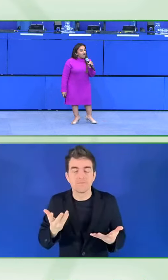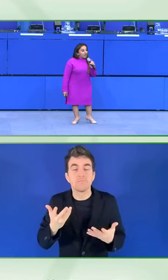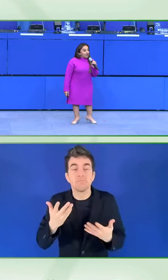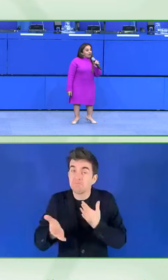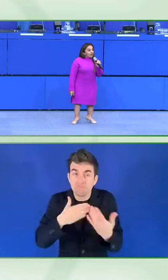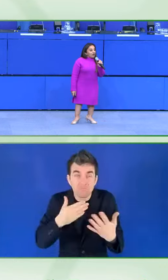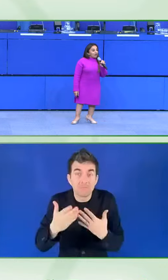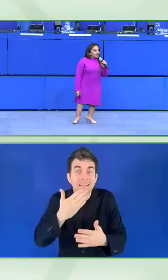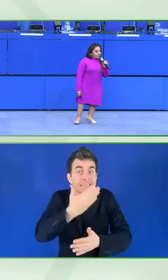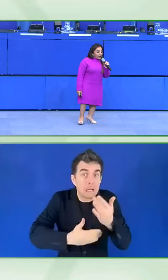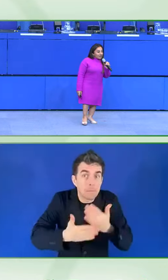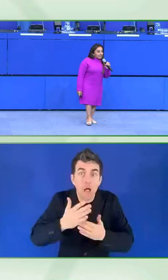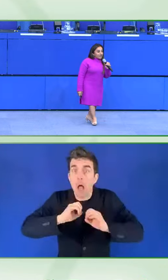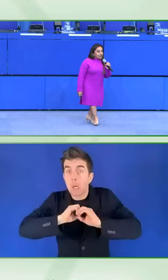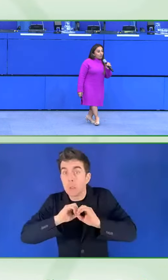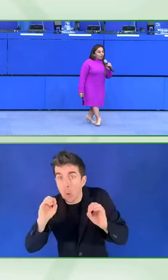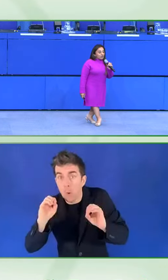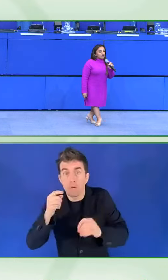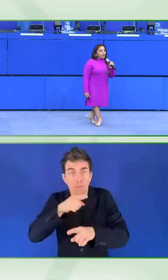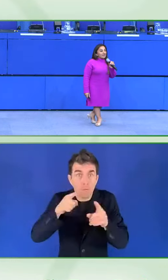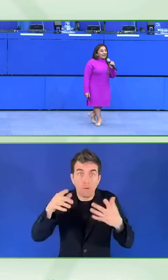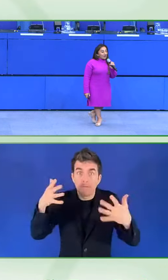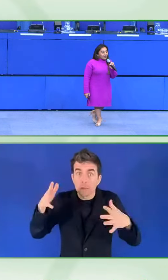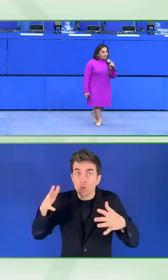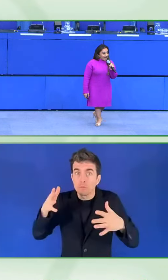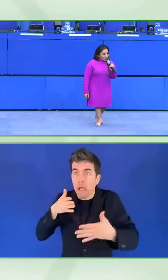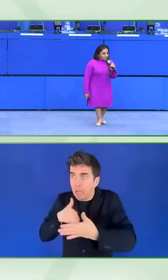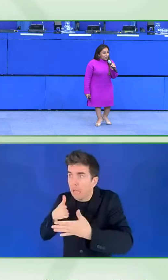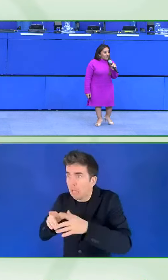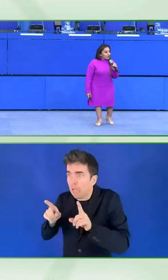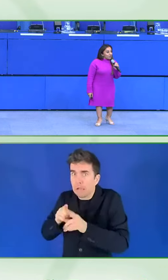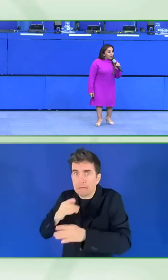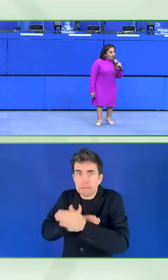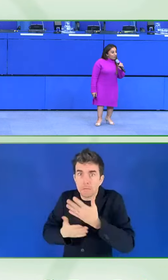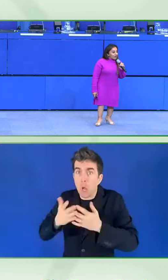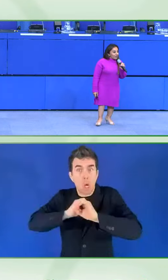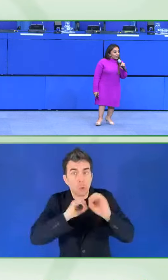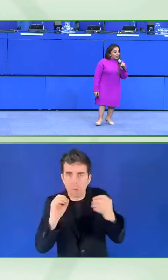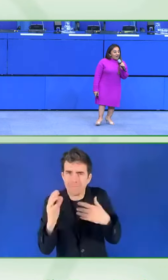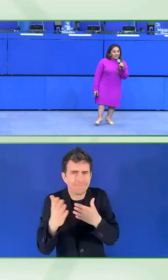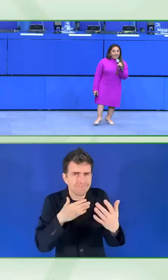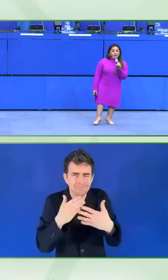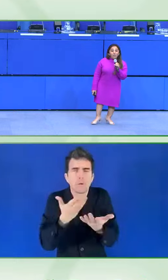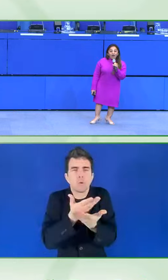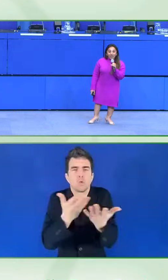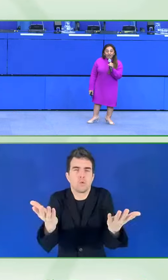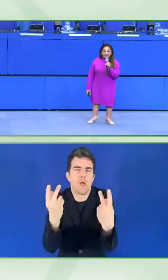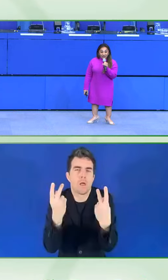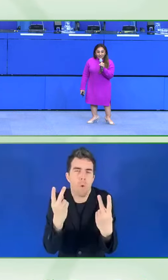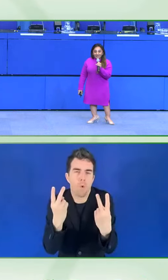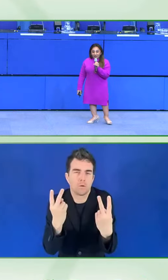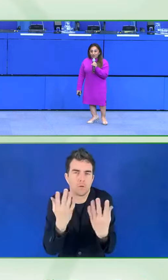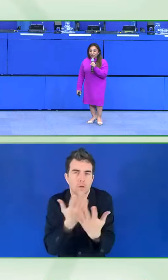My final thoughts, and my final words that I wanted to share with you all today, is that whether you are disabled or not, whether you experience disability or not, you are all